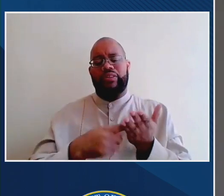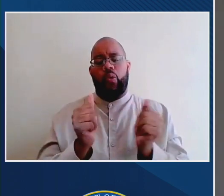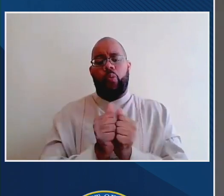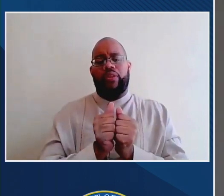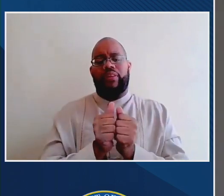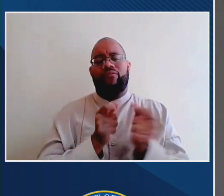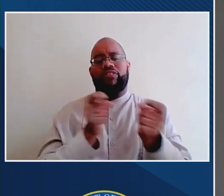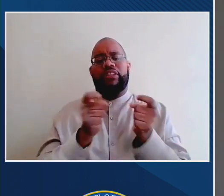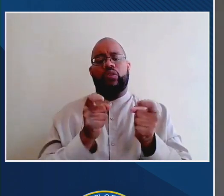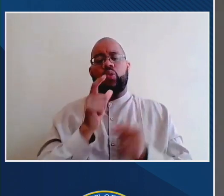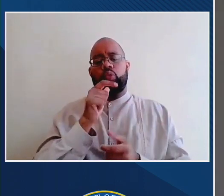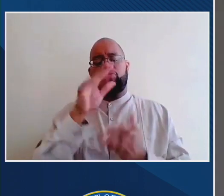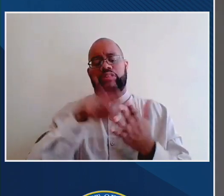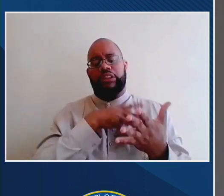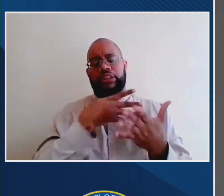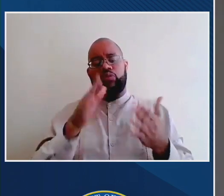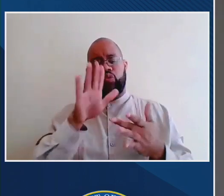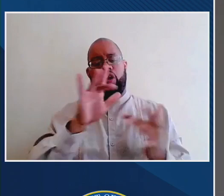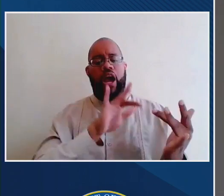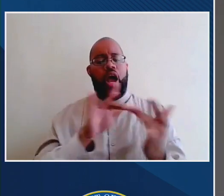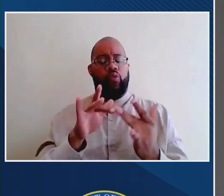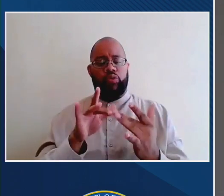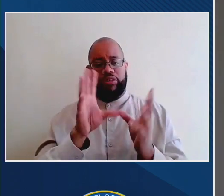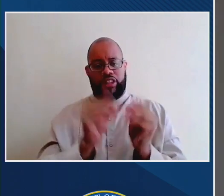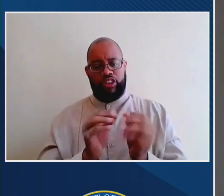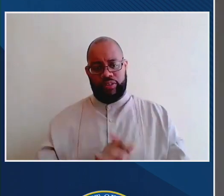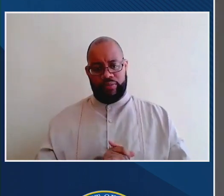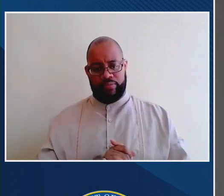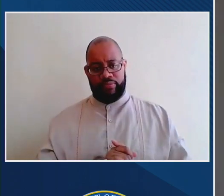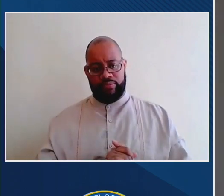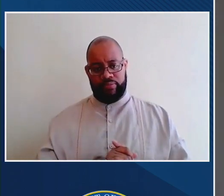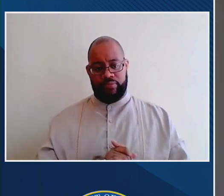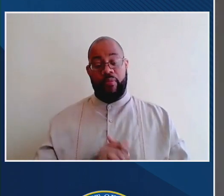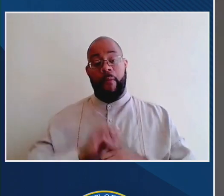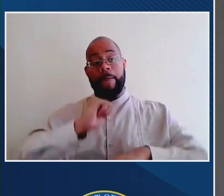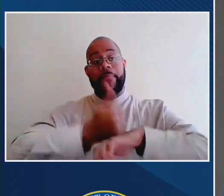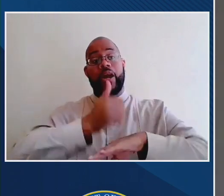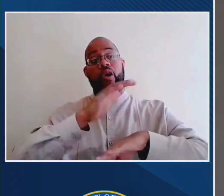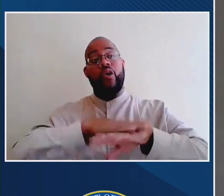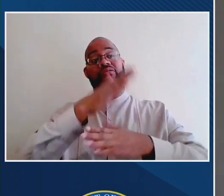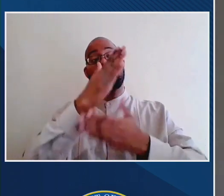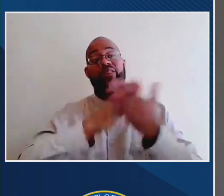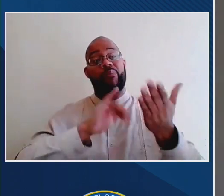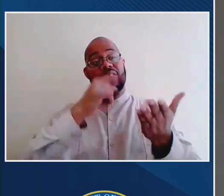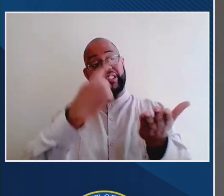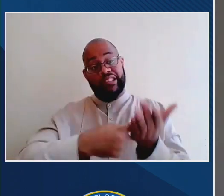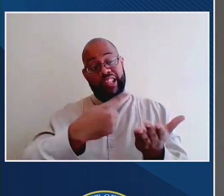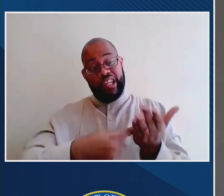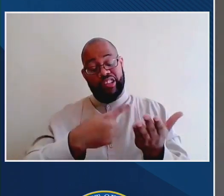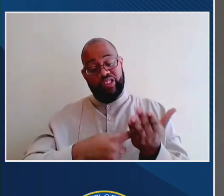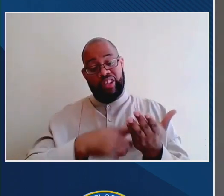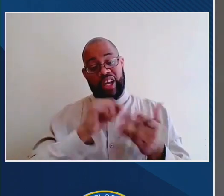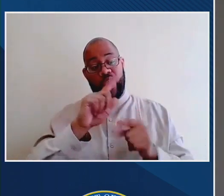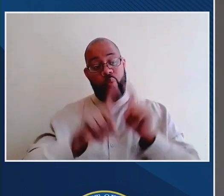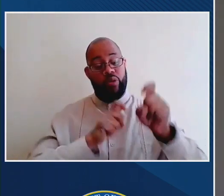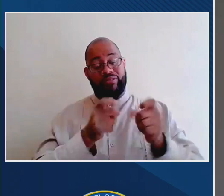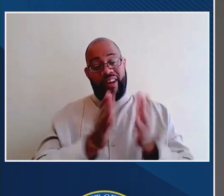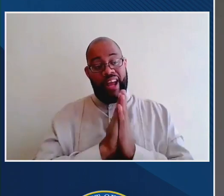who scheduled your outreach sessions. Based on some of those discussions and the questions asked within, I would like to